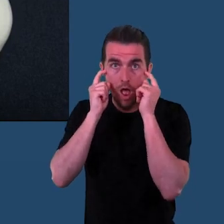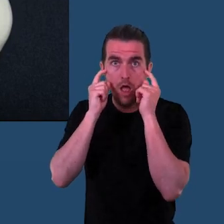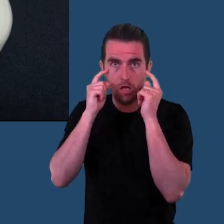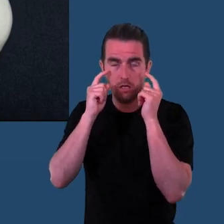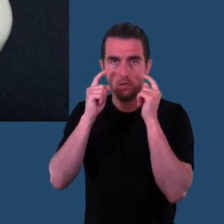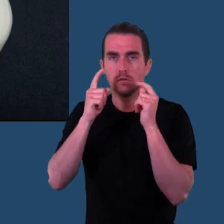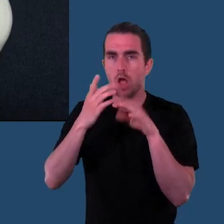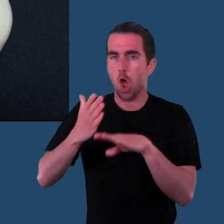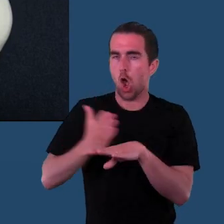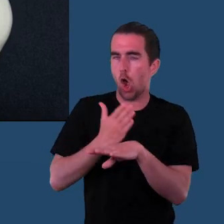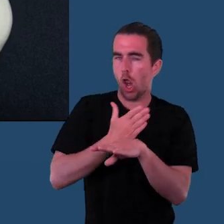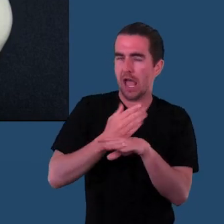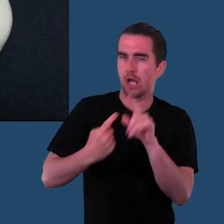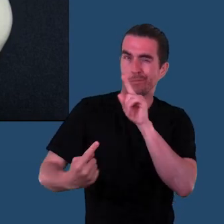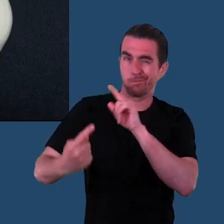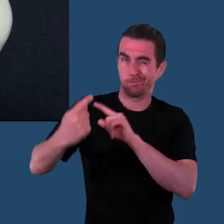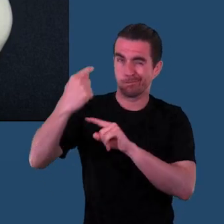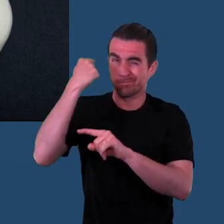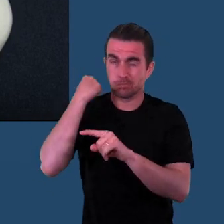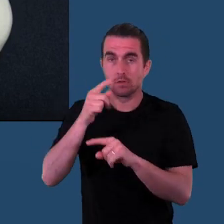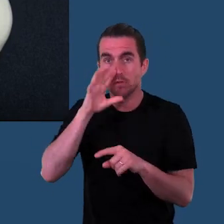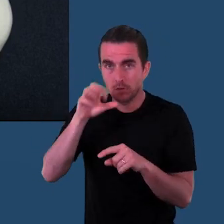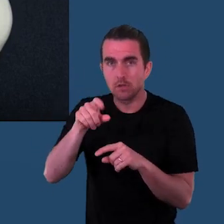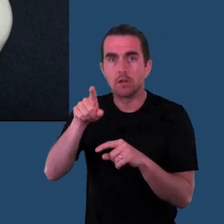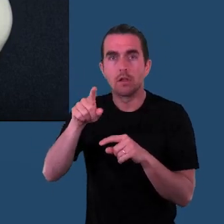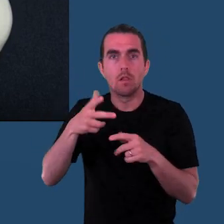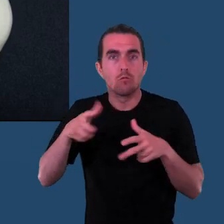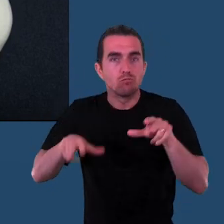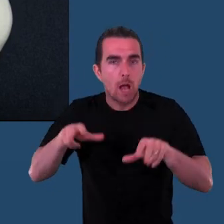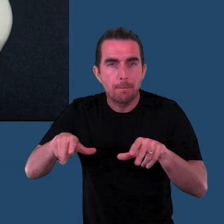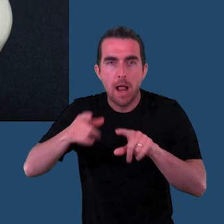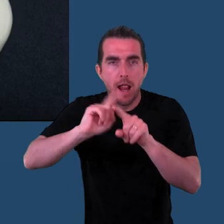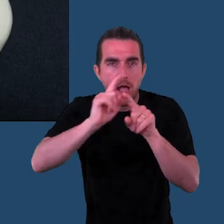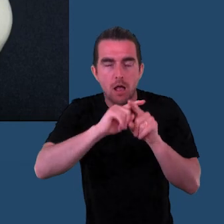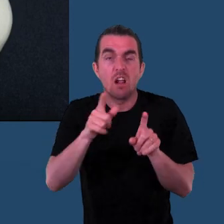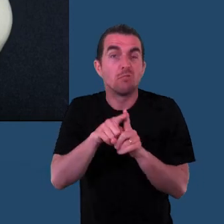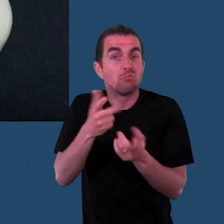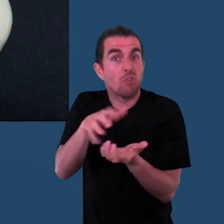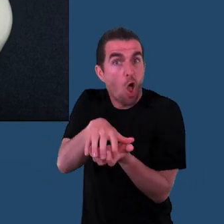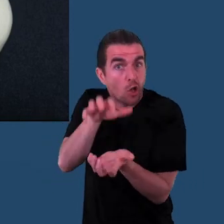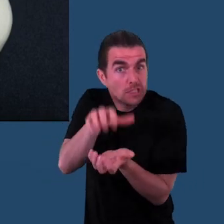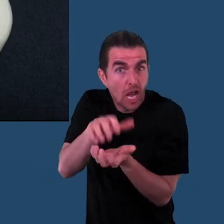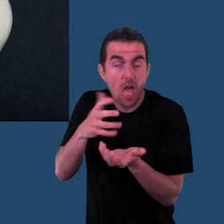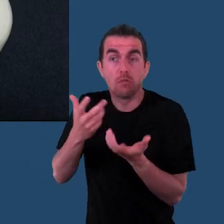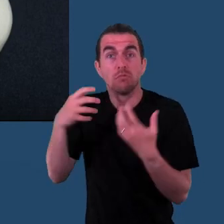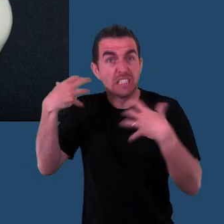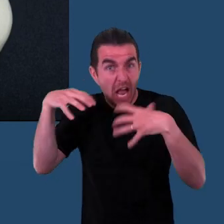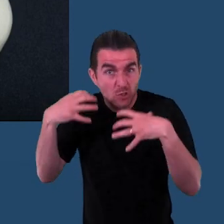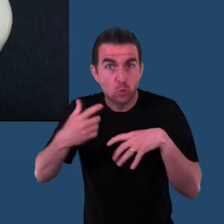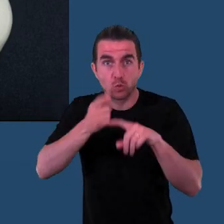or very, very early synapsids, whereas if you look at other reptiles, like the crocodiles and the dinosaurs,